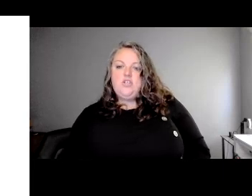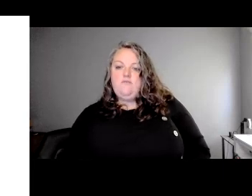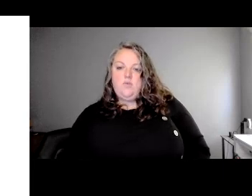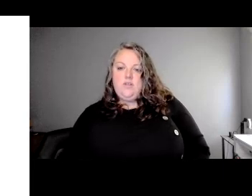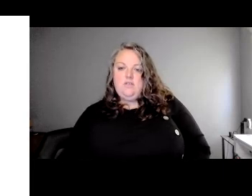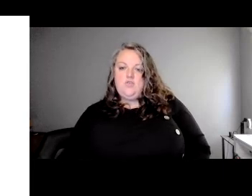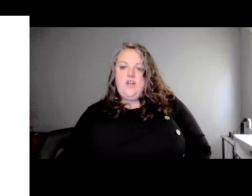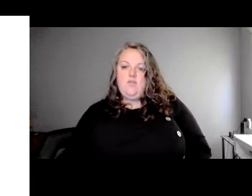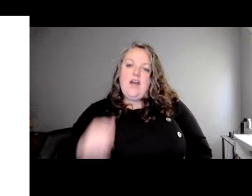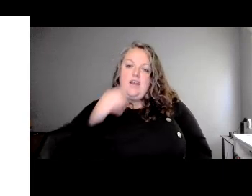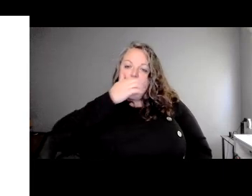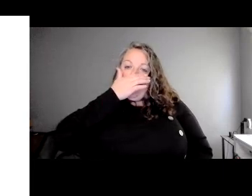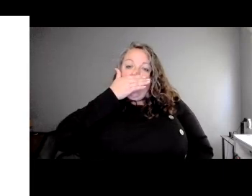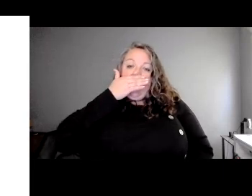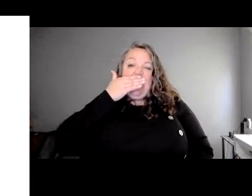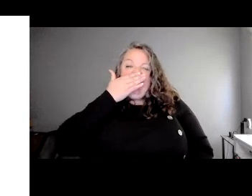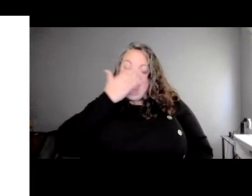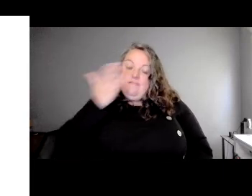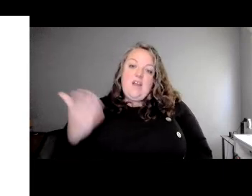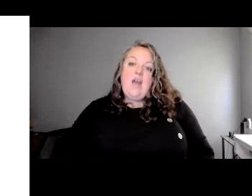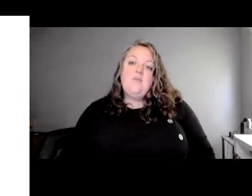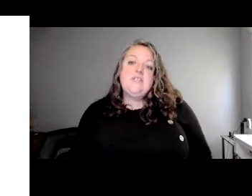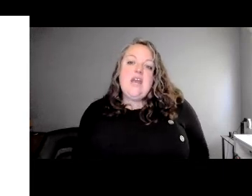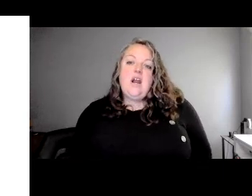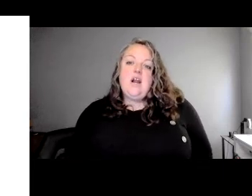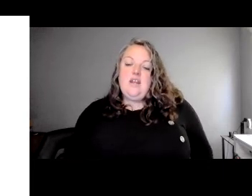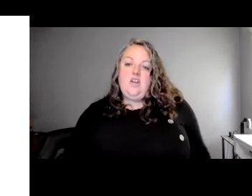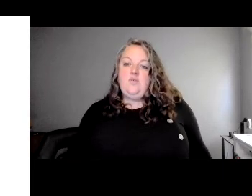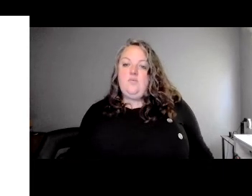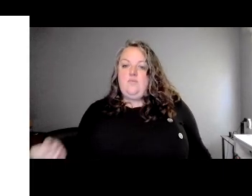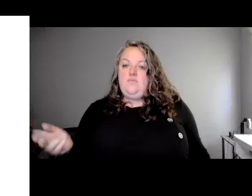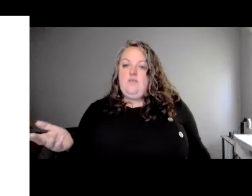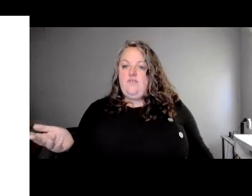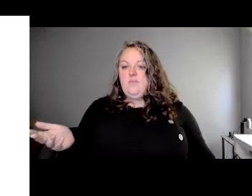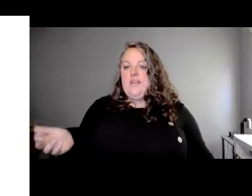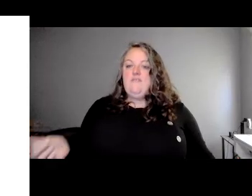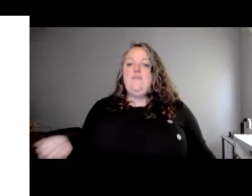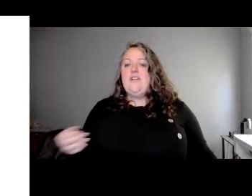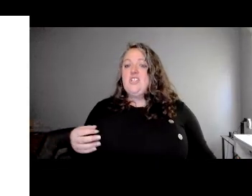on what to do for when the train arrived. I was there and I know they were verbally giving them.